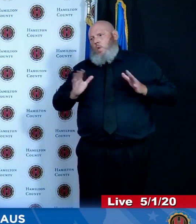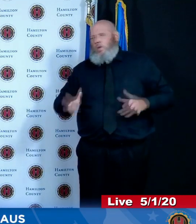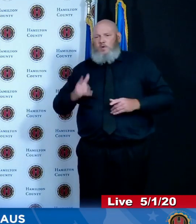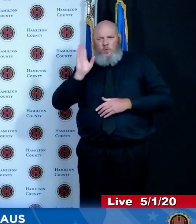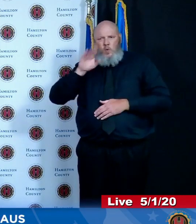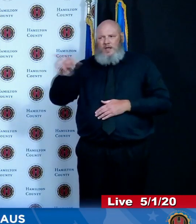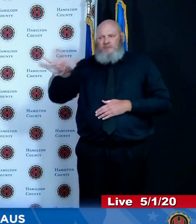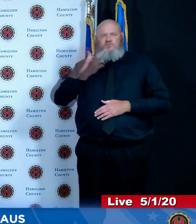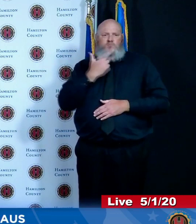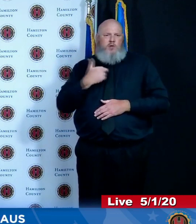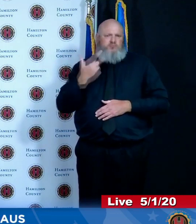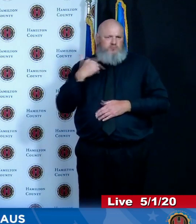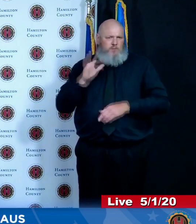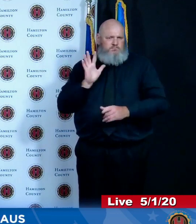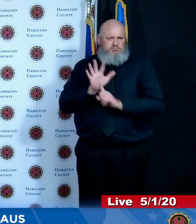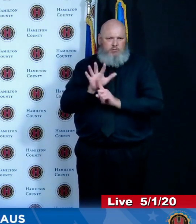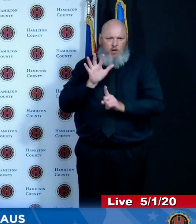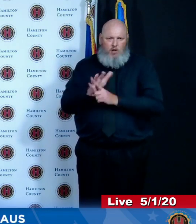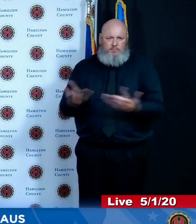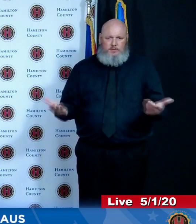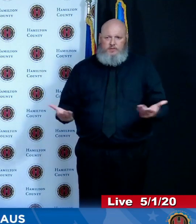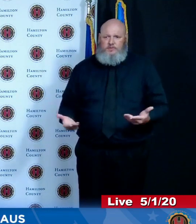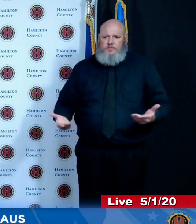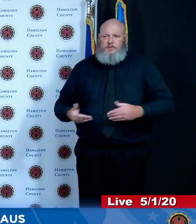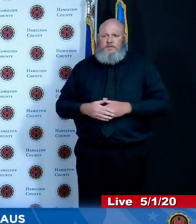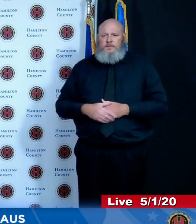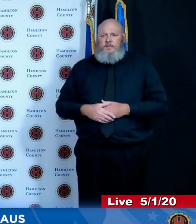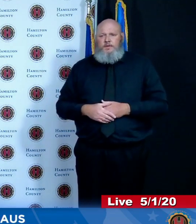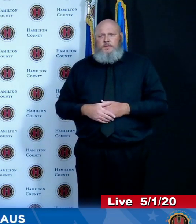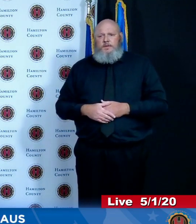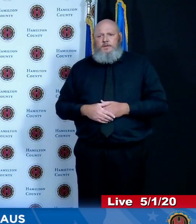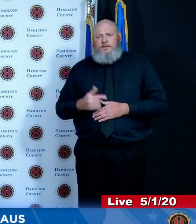here is the question from Steve Beltose County Commissioner I would like to